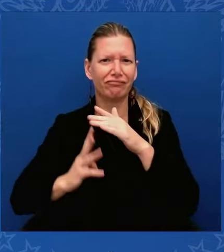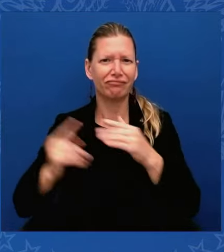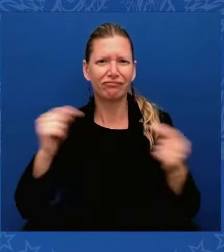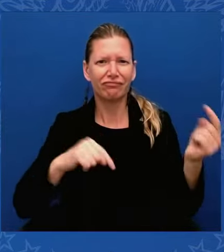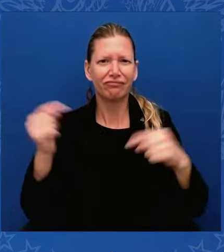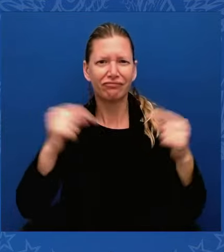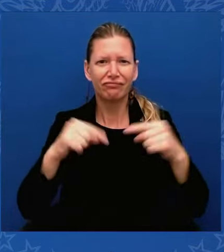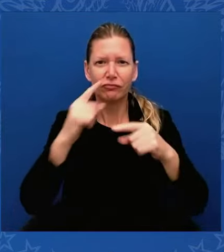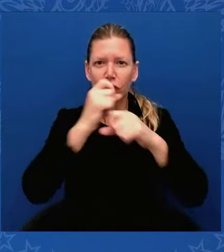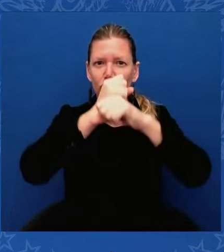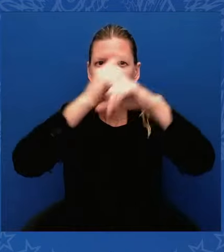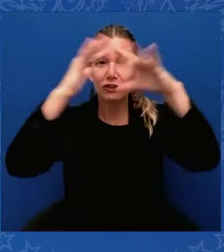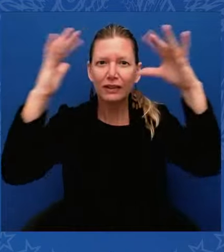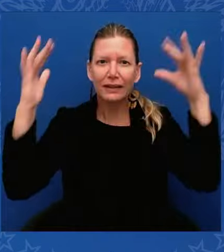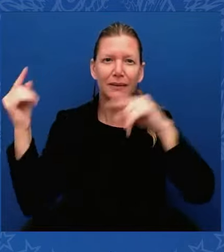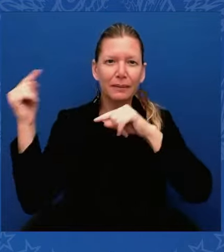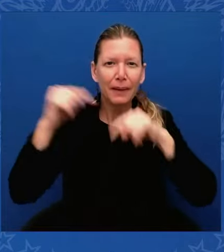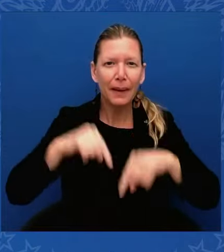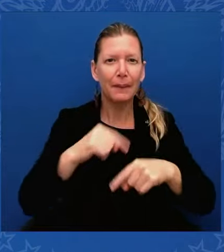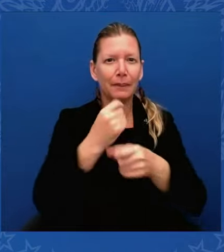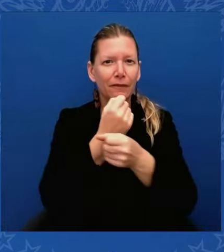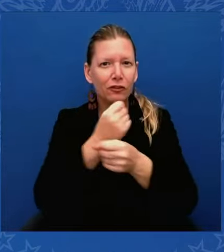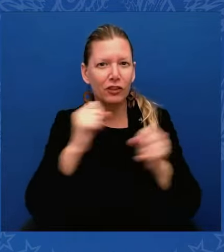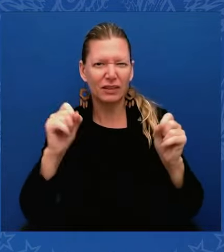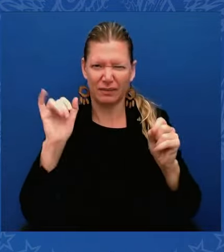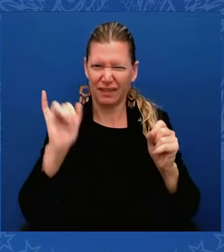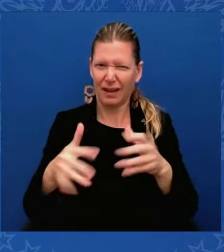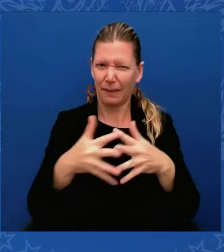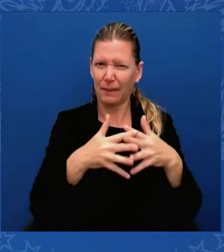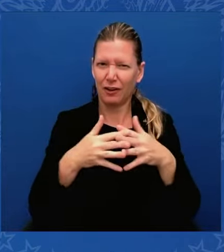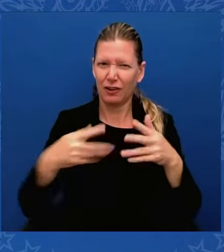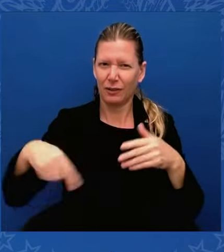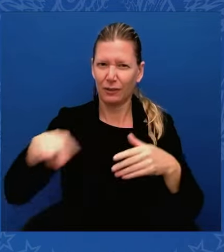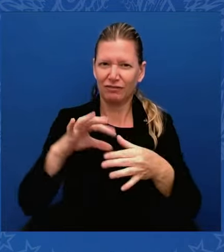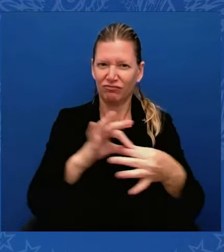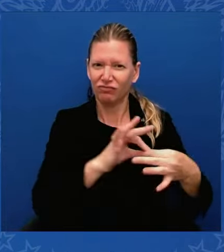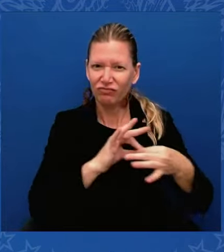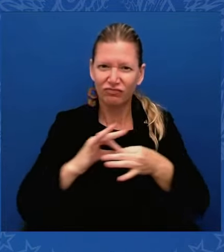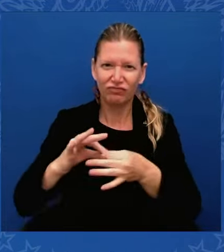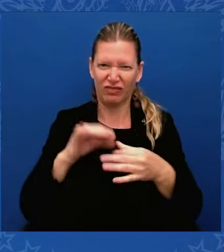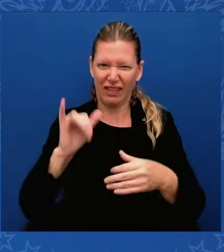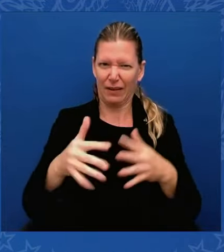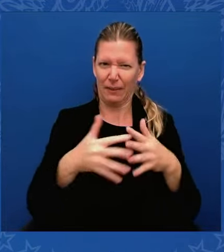15 million new jobs recorded. Historic low levels of unemployment, record small business creation.